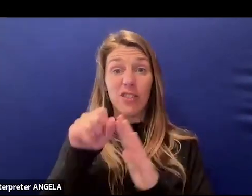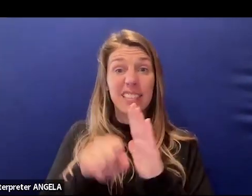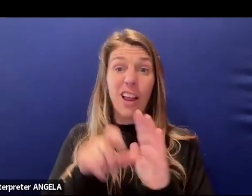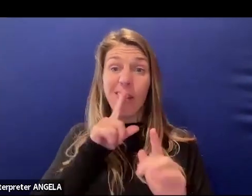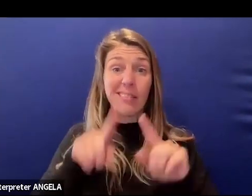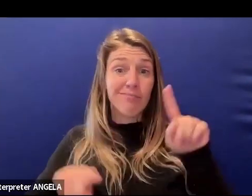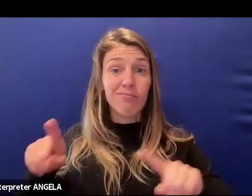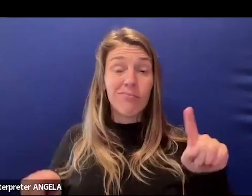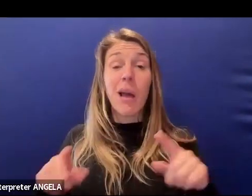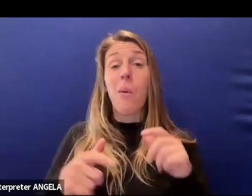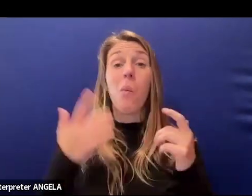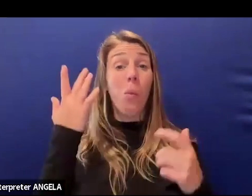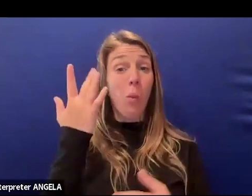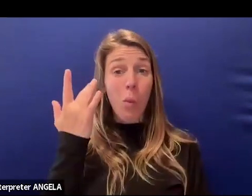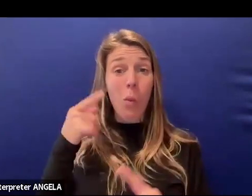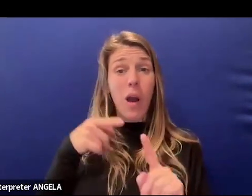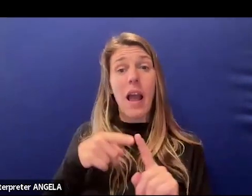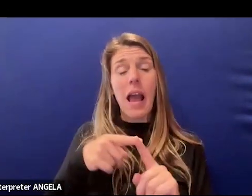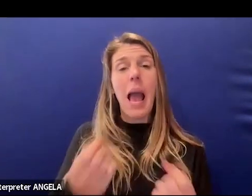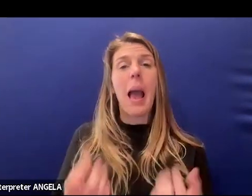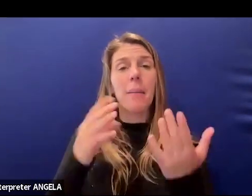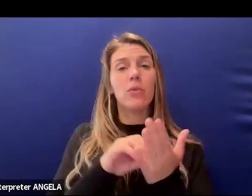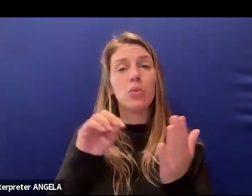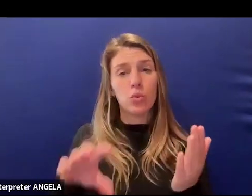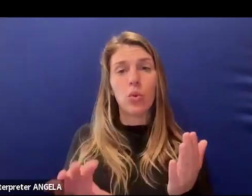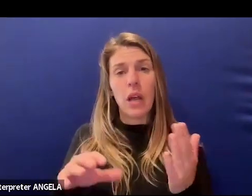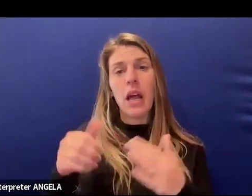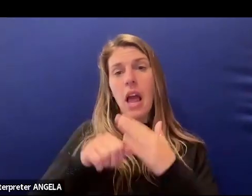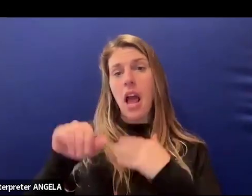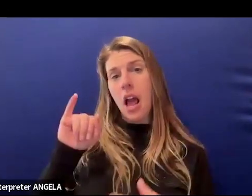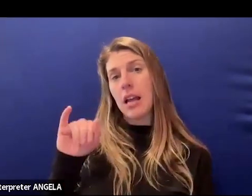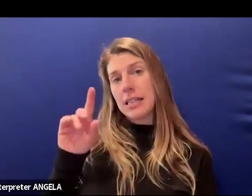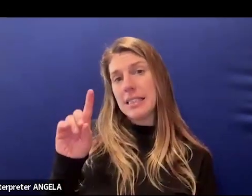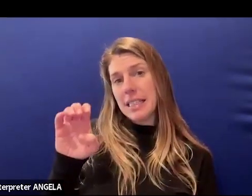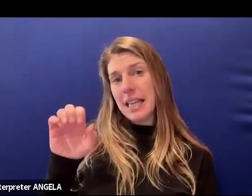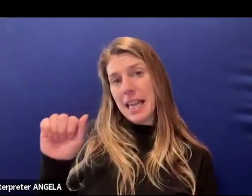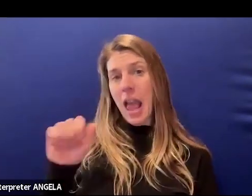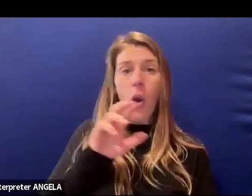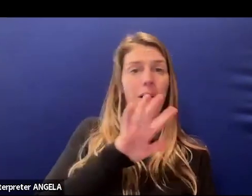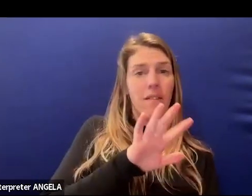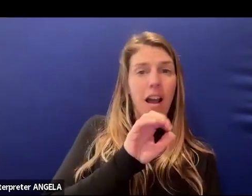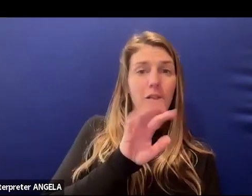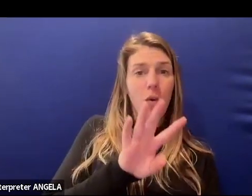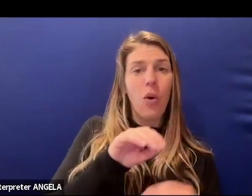to state largely because the proportion of students under IDEA or 504 that are being served